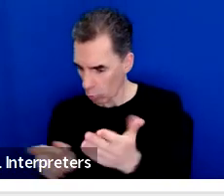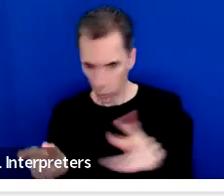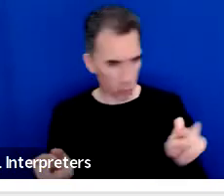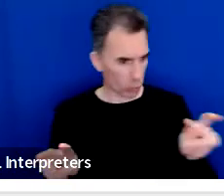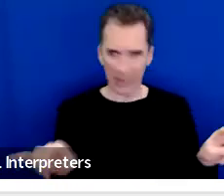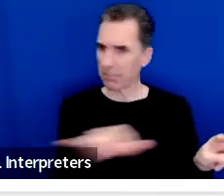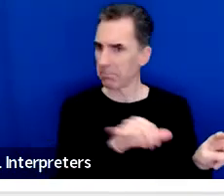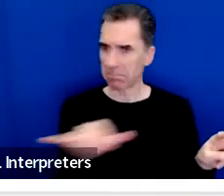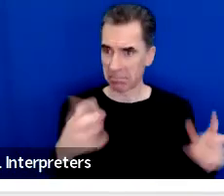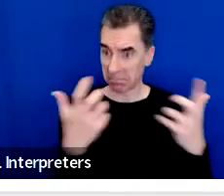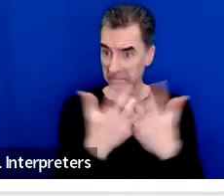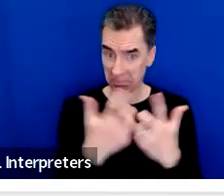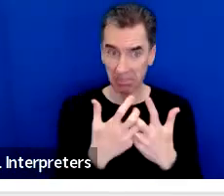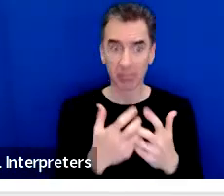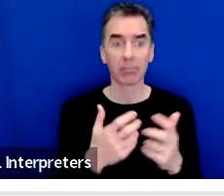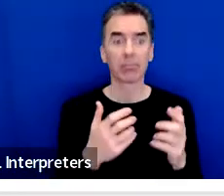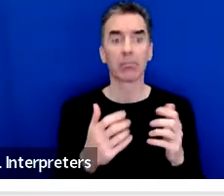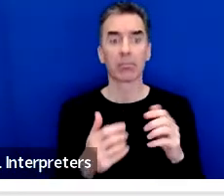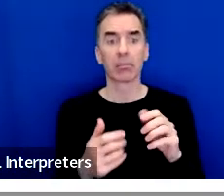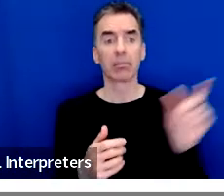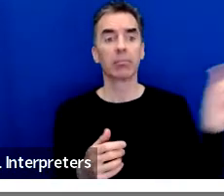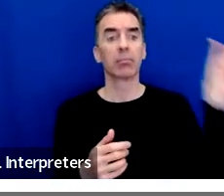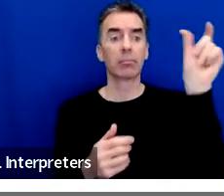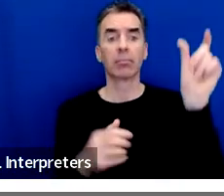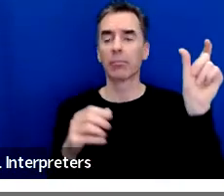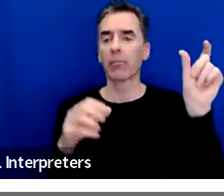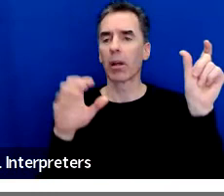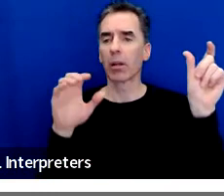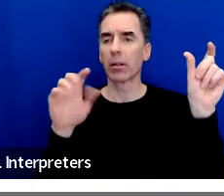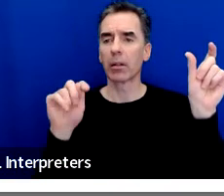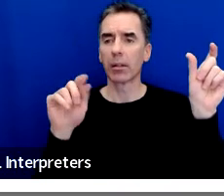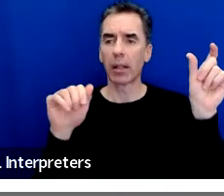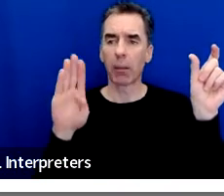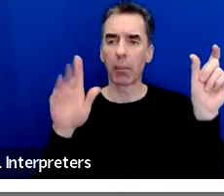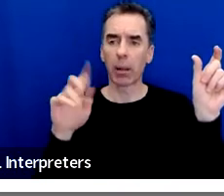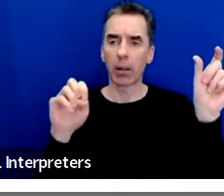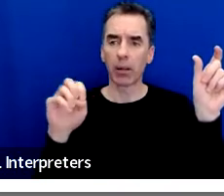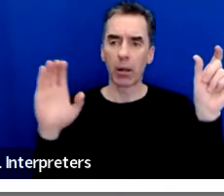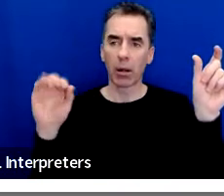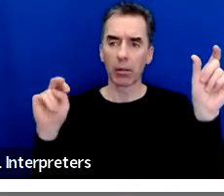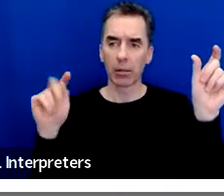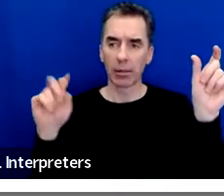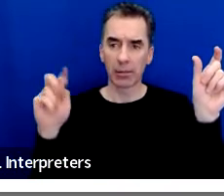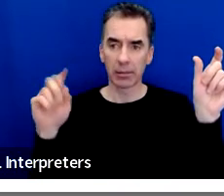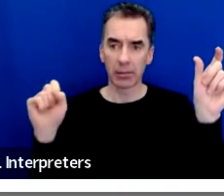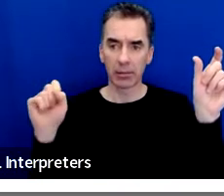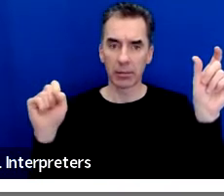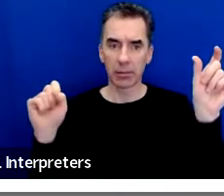they also have their table of contents here up on the left hand side so you can see all of the different chapters here